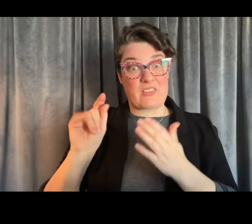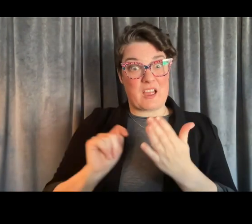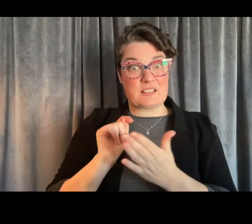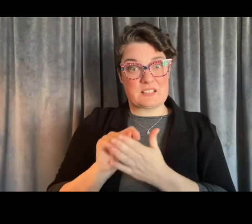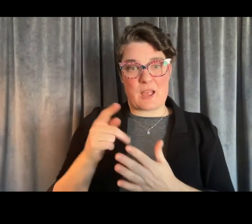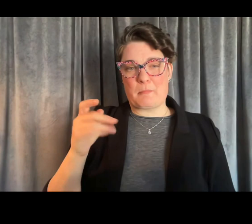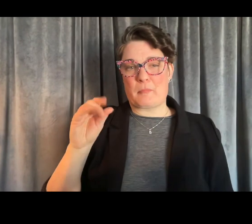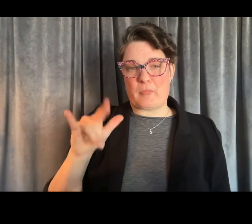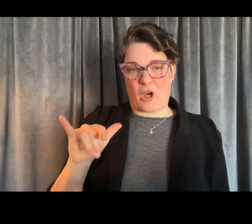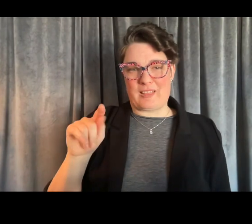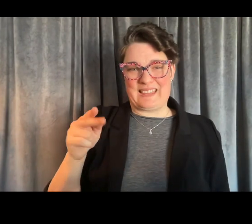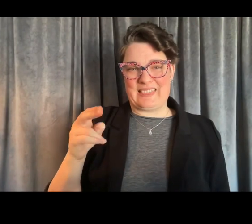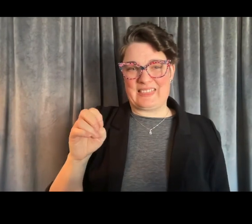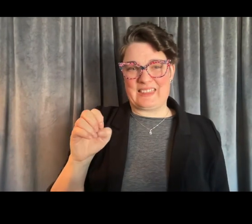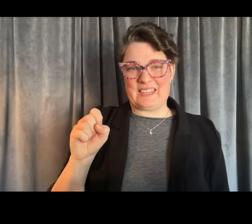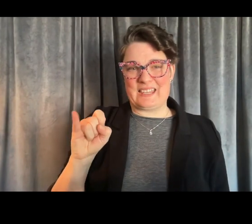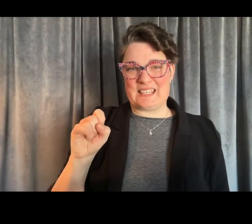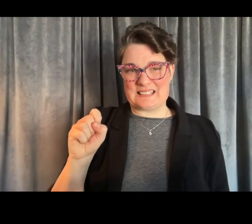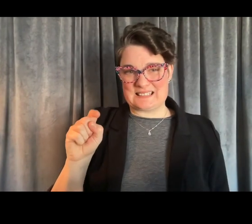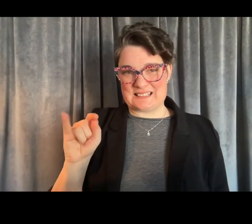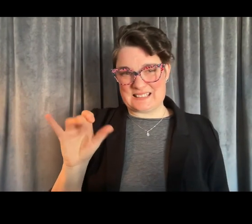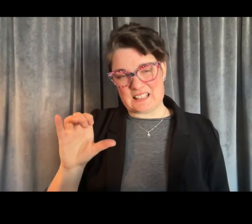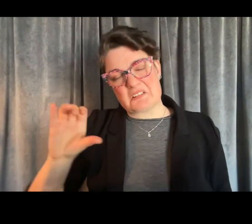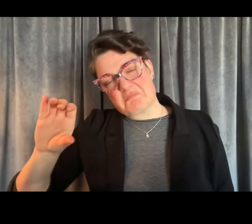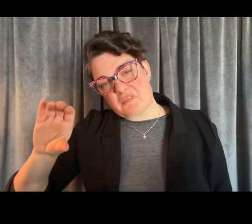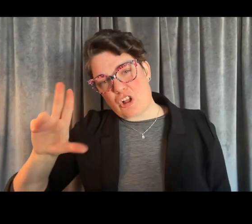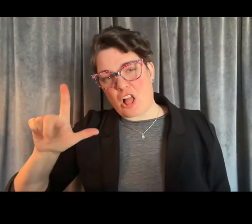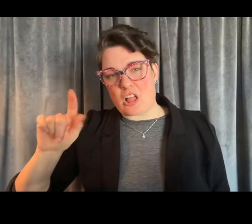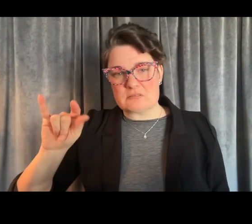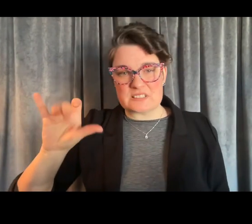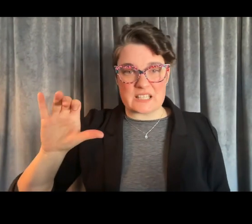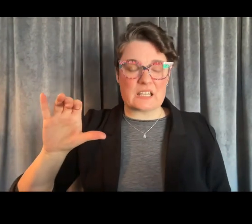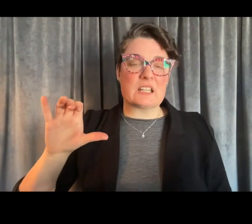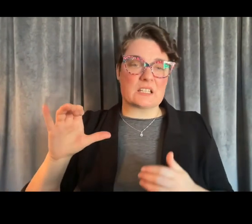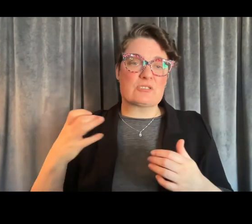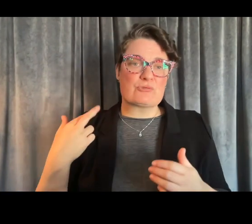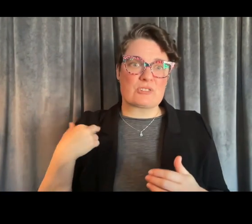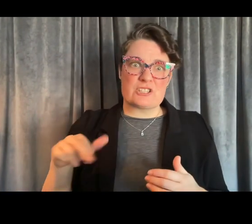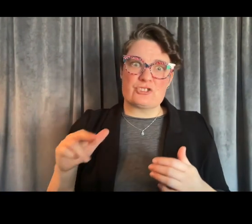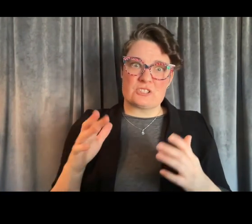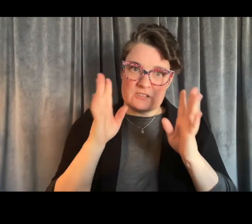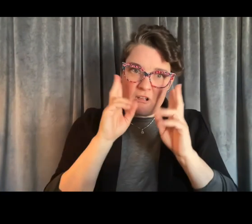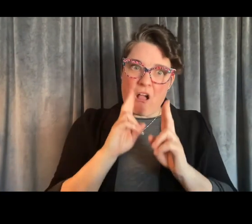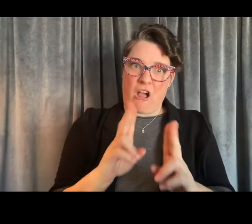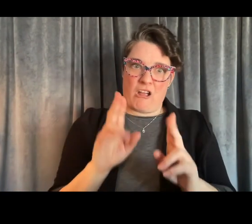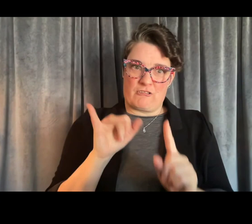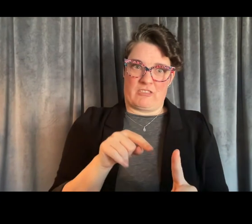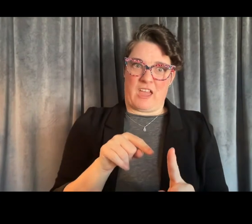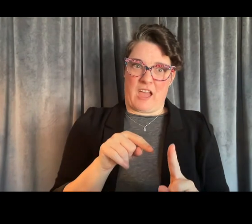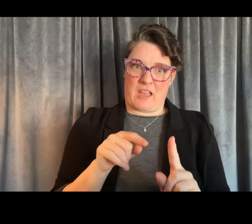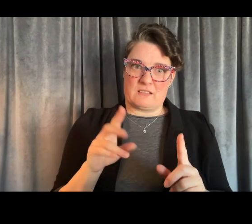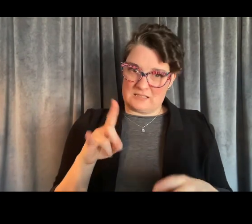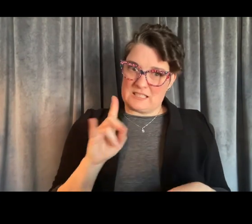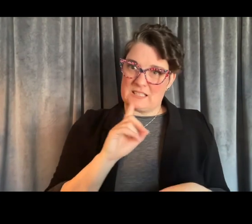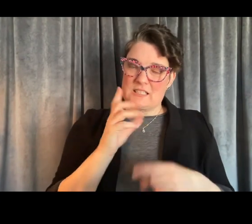religions or cultic practices revolved around embraced the Tree of Life Nomy: mm-hmm.